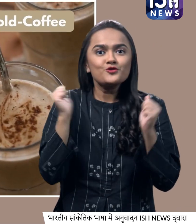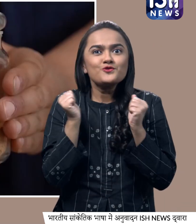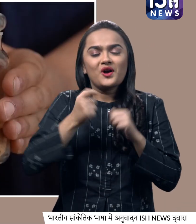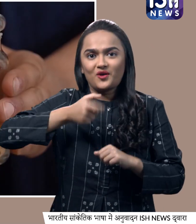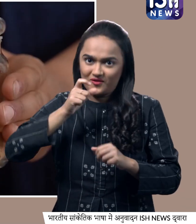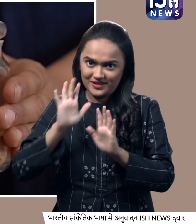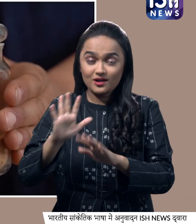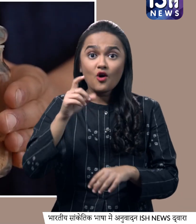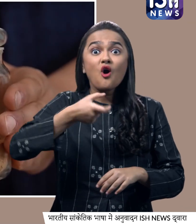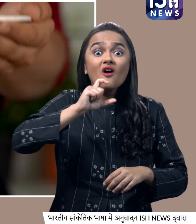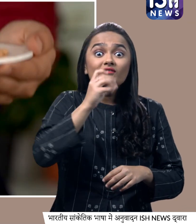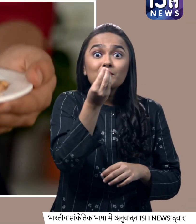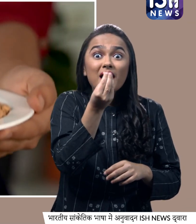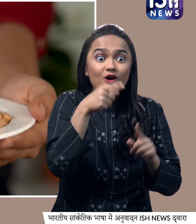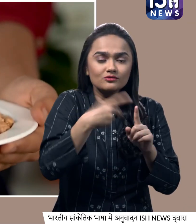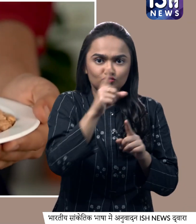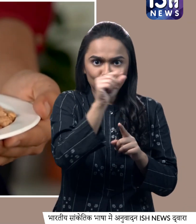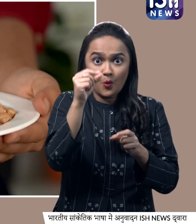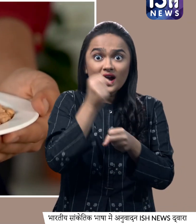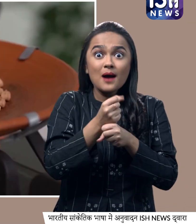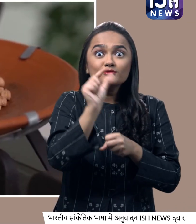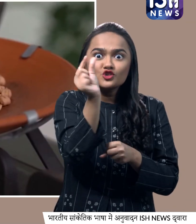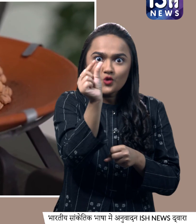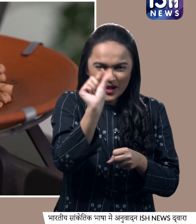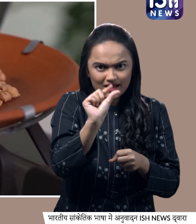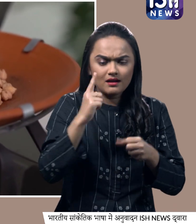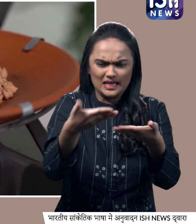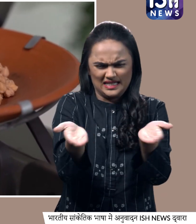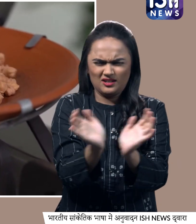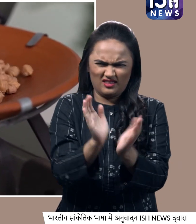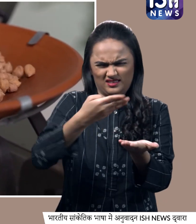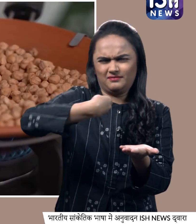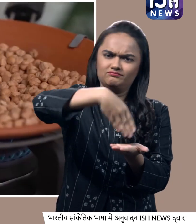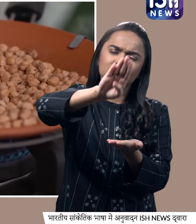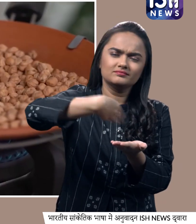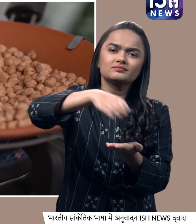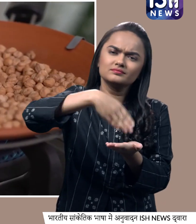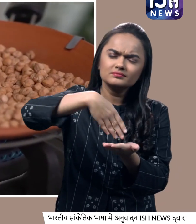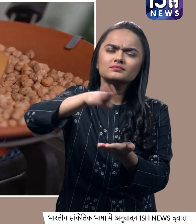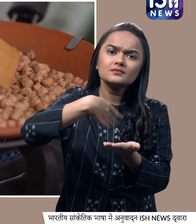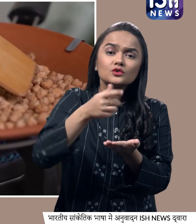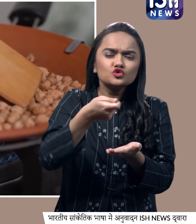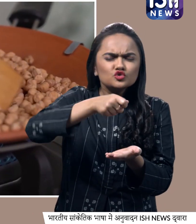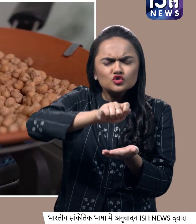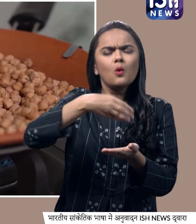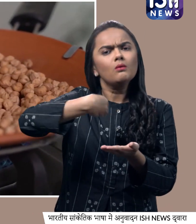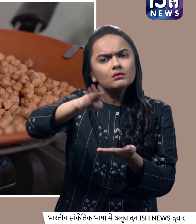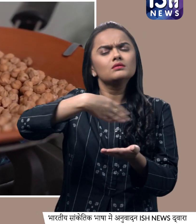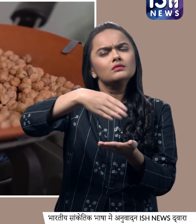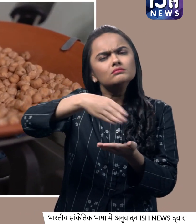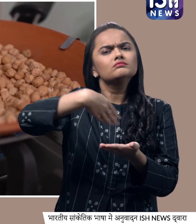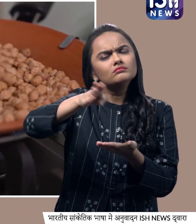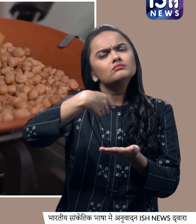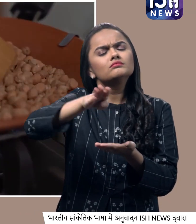To prepare coffee powder, we need 100 gm white chickpeas. Add them to a pan and roast them slowly like this